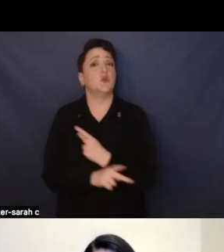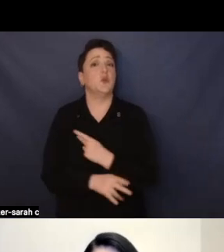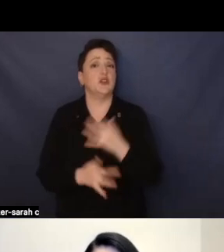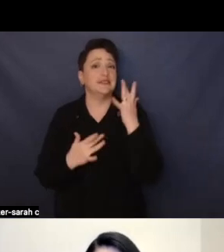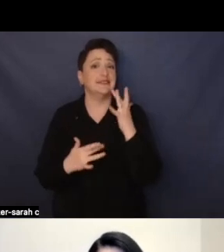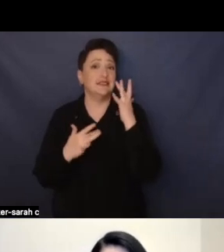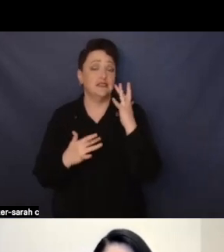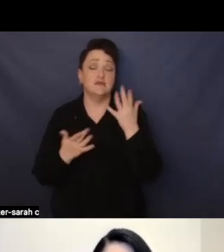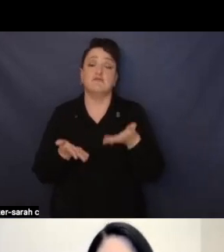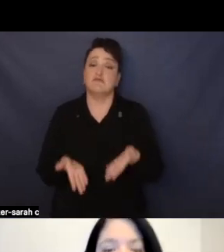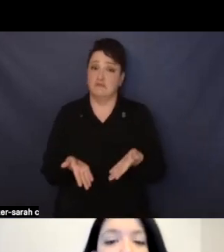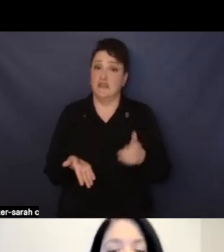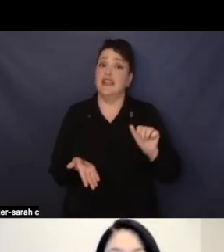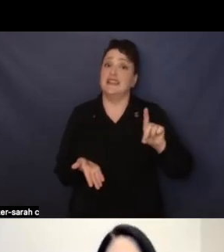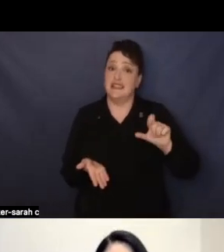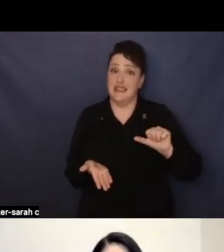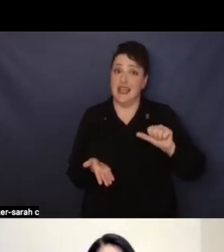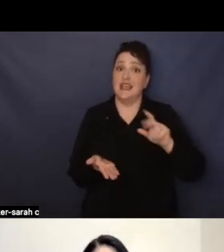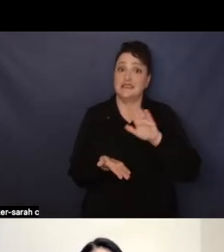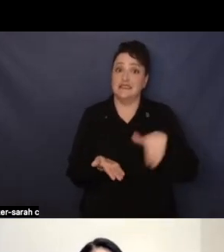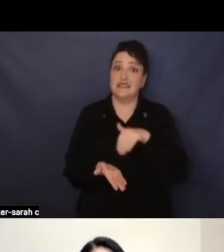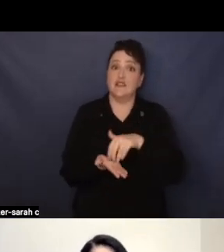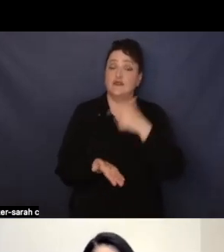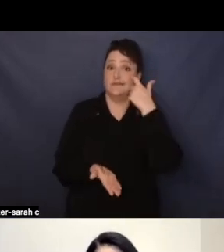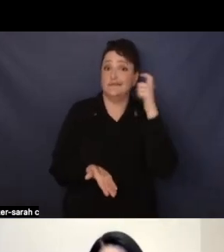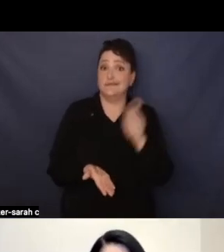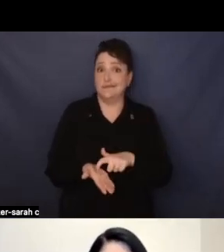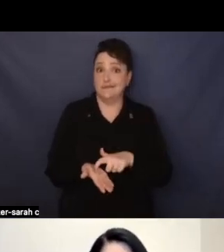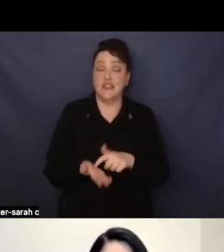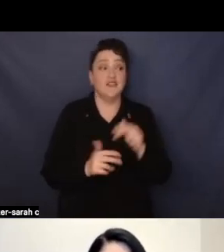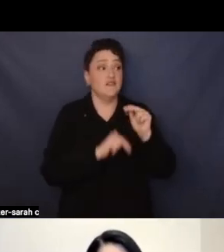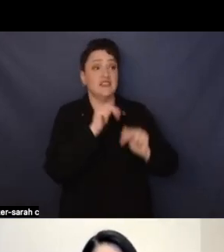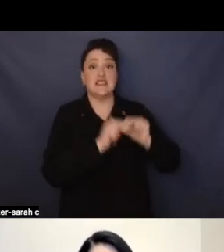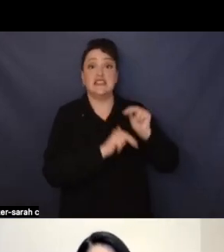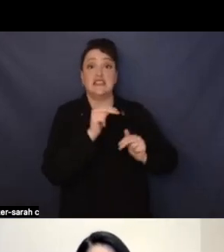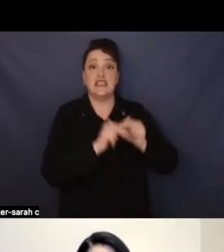healthcare facilities need to make reasonable accommodations for people